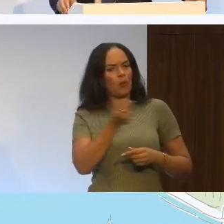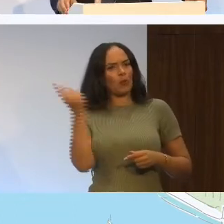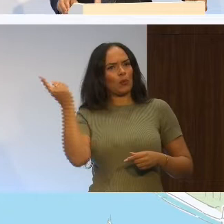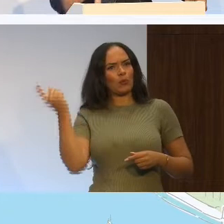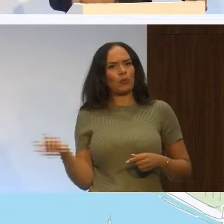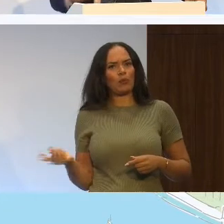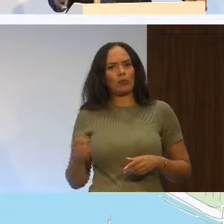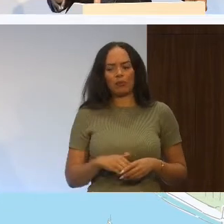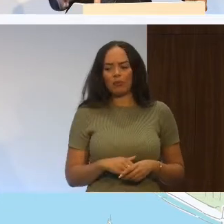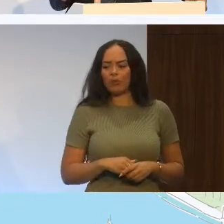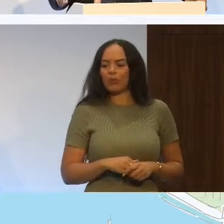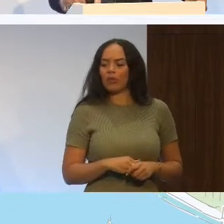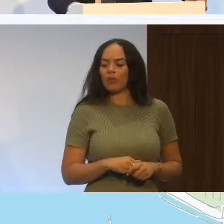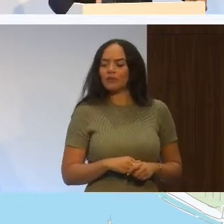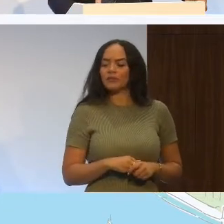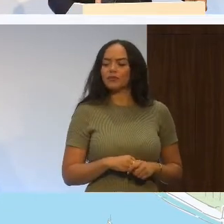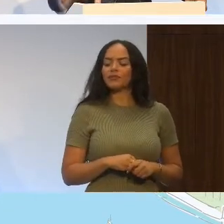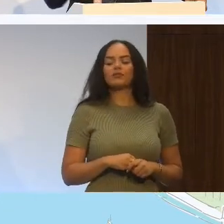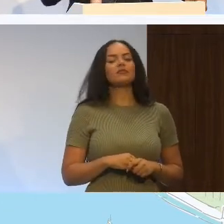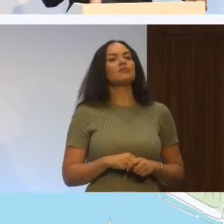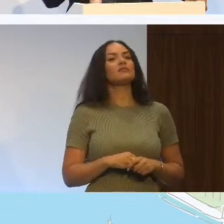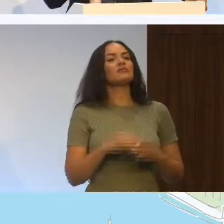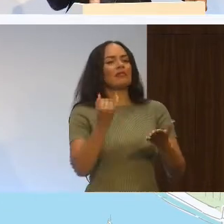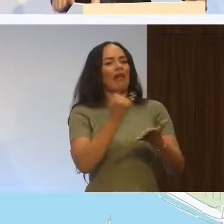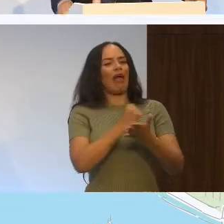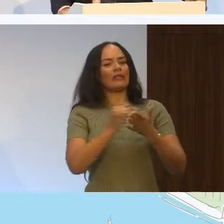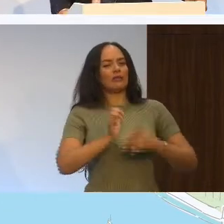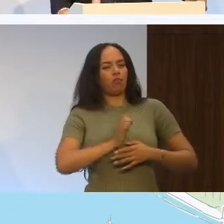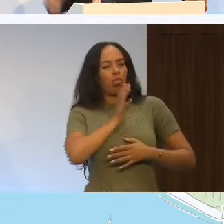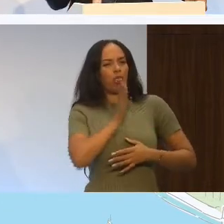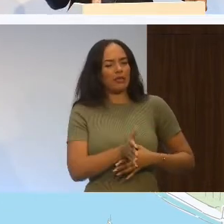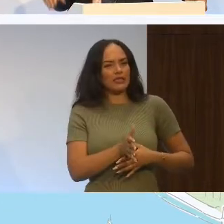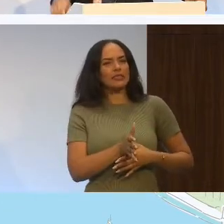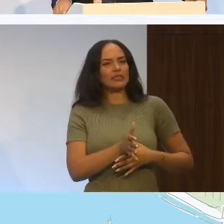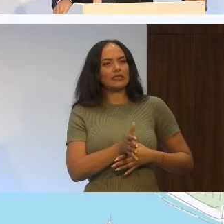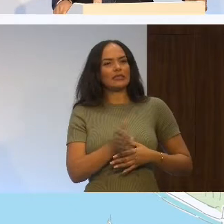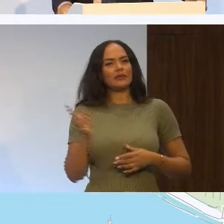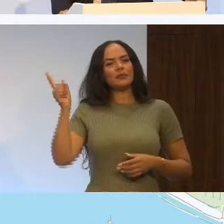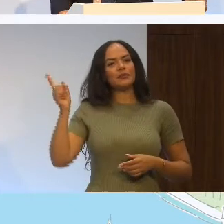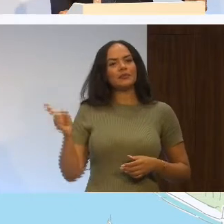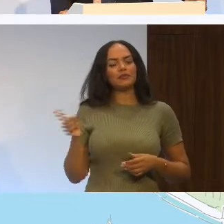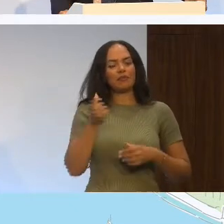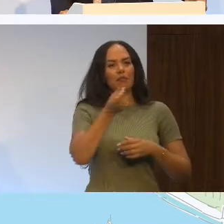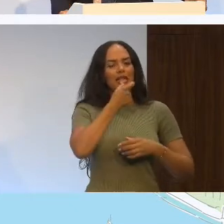medications and seasickness for the nausea and for chlorpromazine. I think it's good that you know about these one because it's